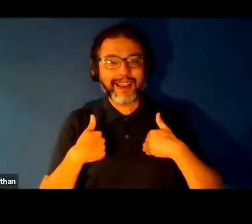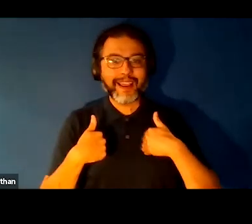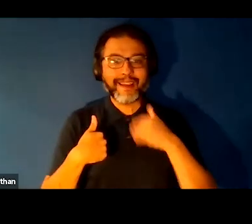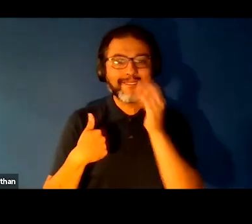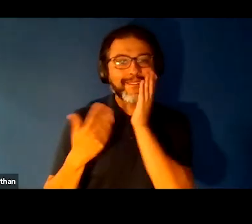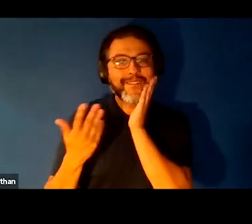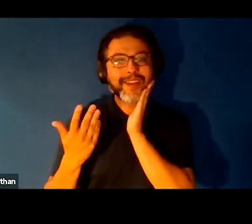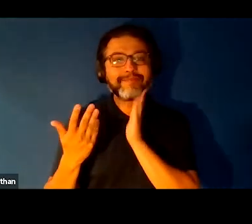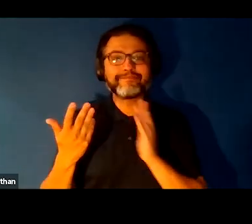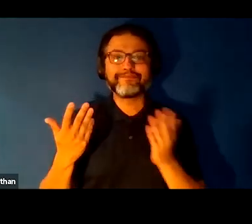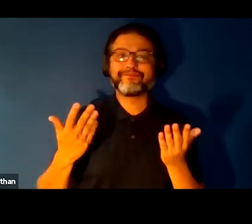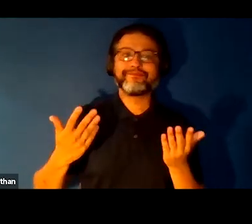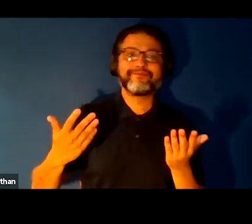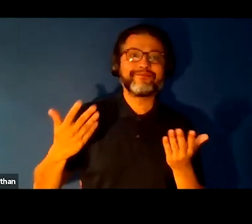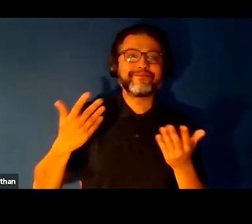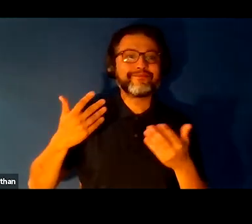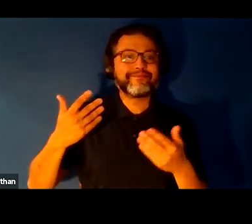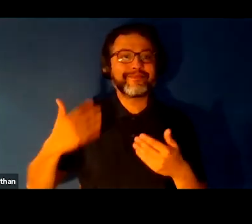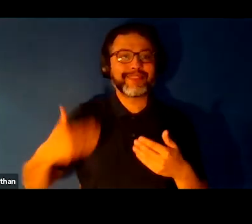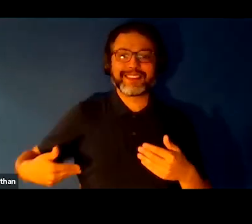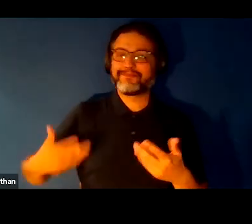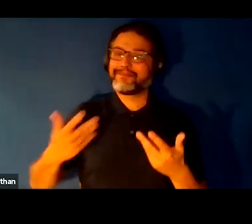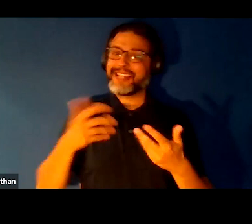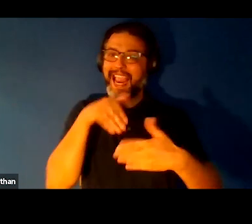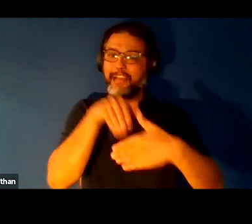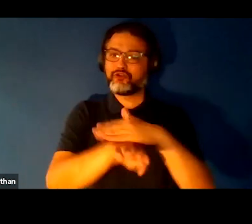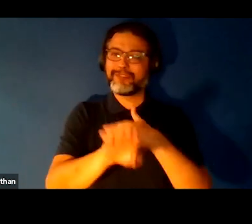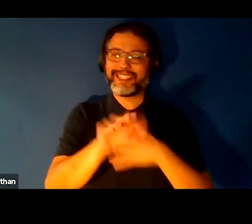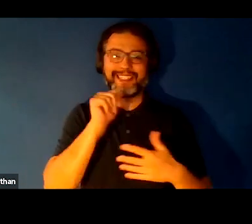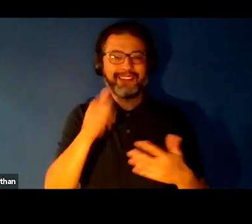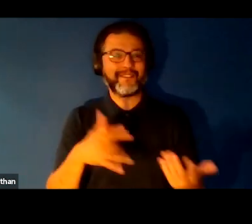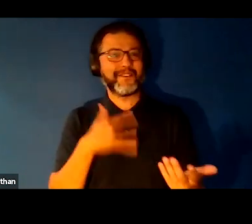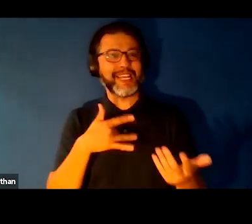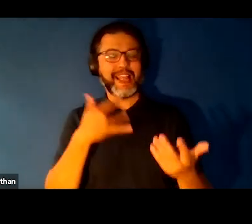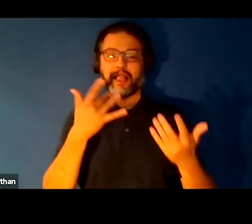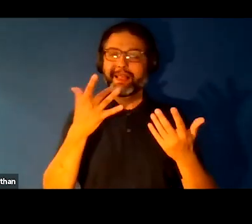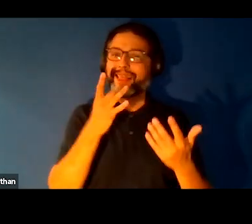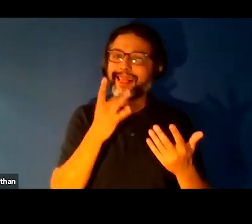And then we created a new sense of entry, which you can see, at the top, with illumination,